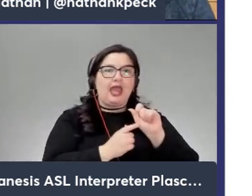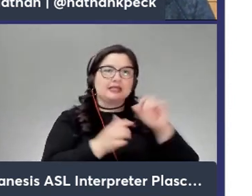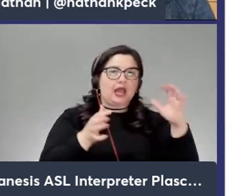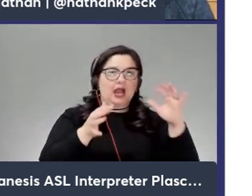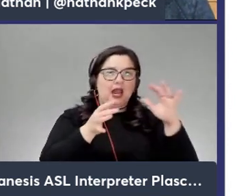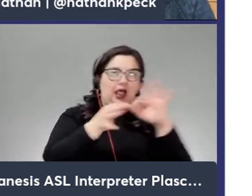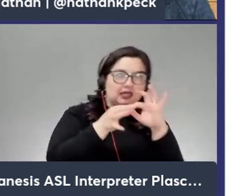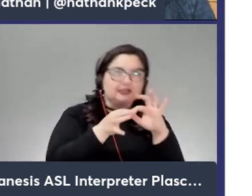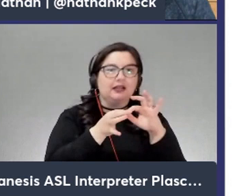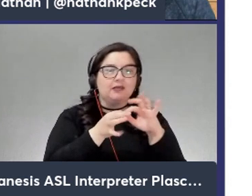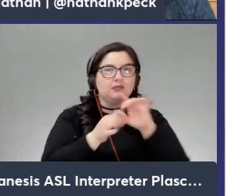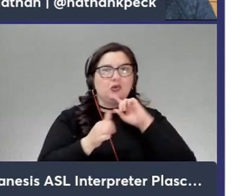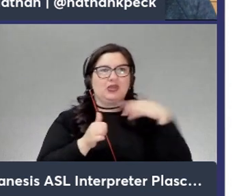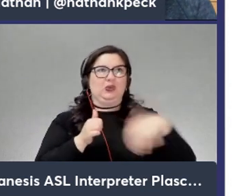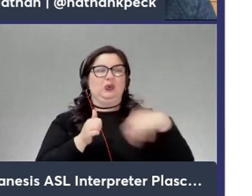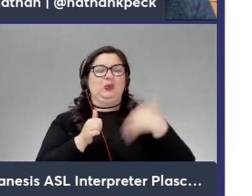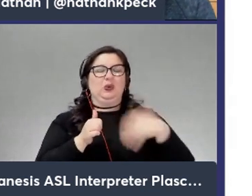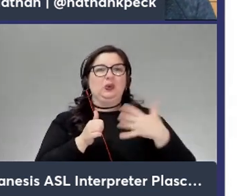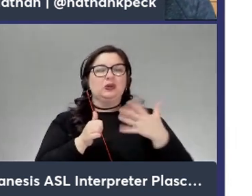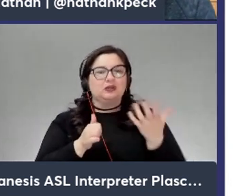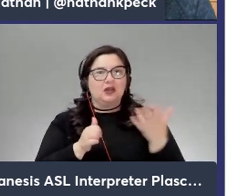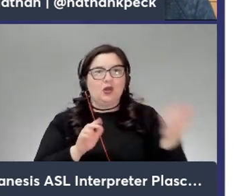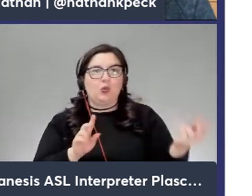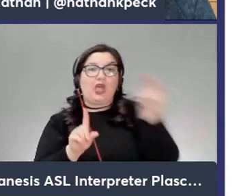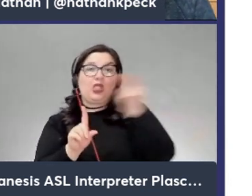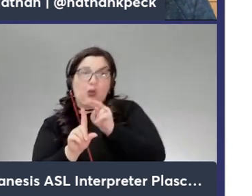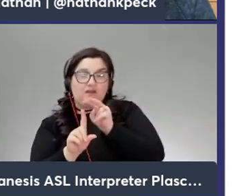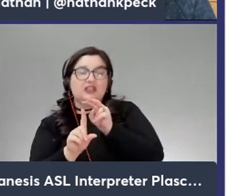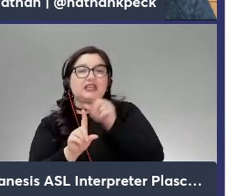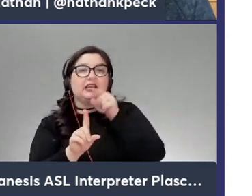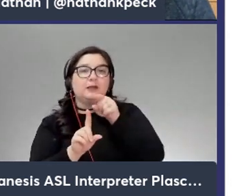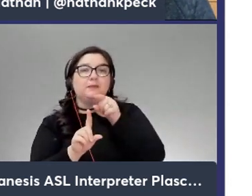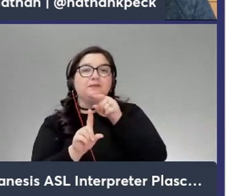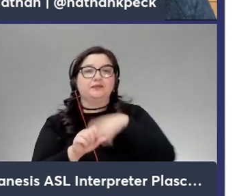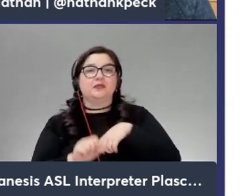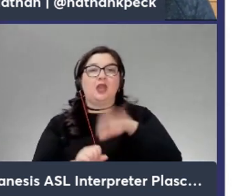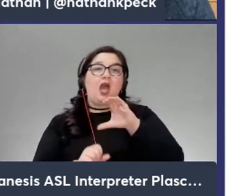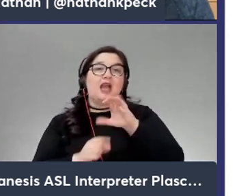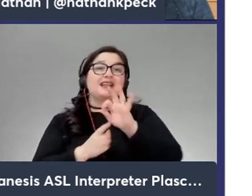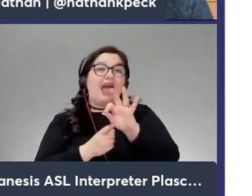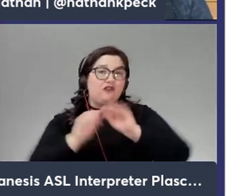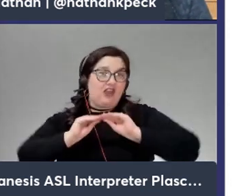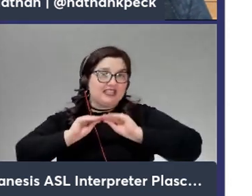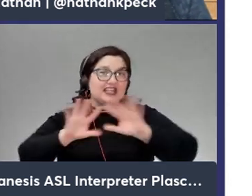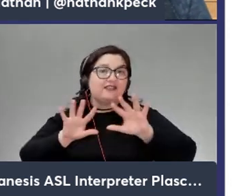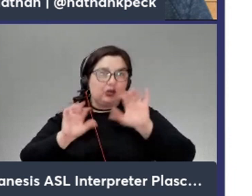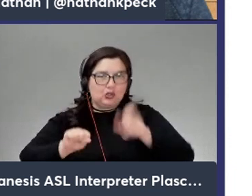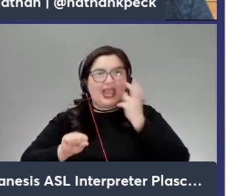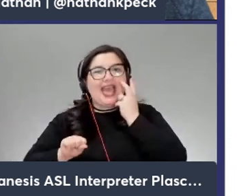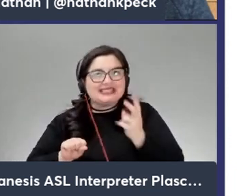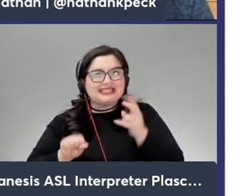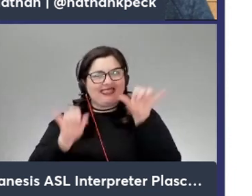that it takes to load this content. And if we look over here on our CloudFront distribution, we see that that same connection